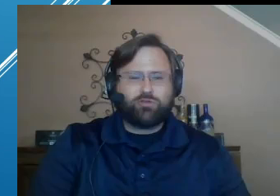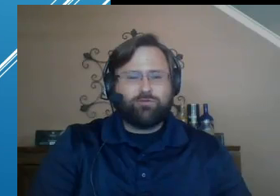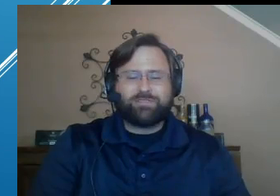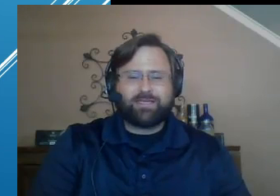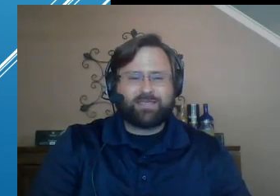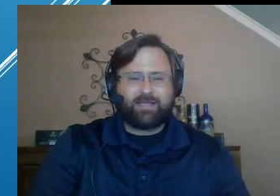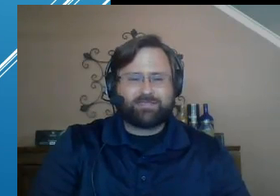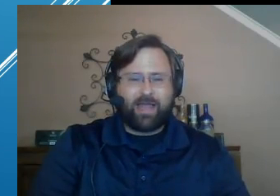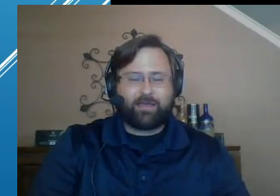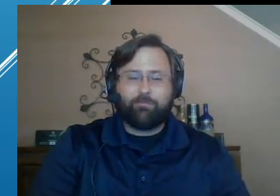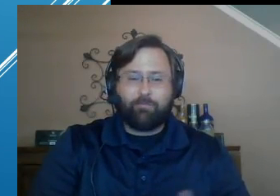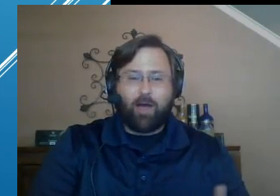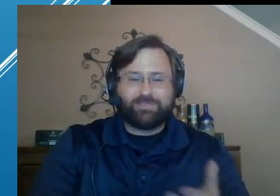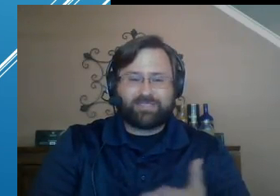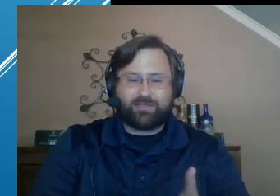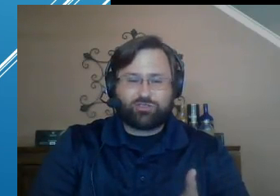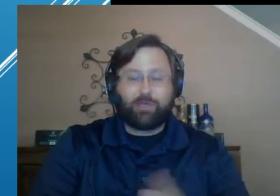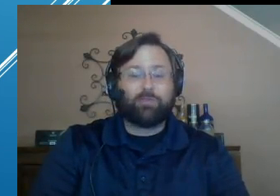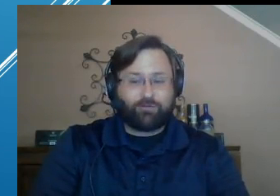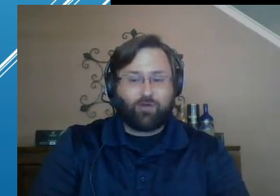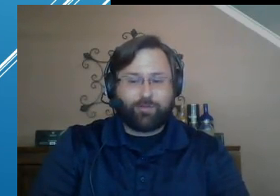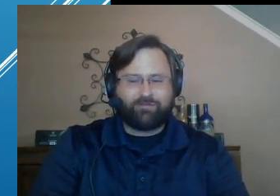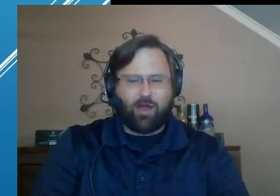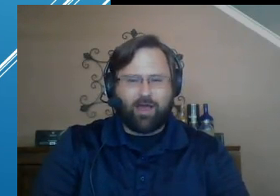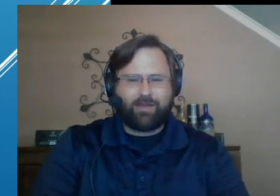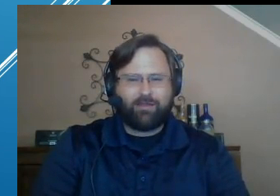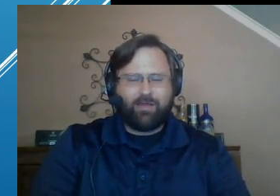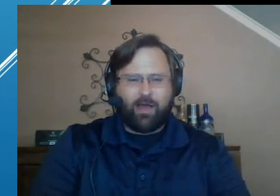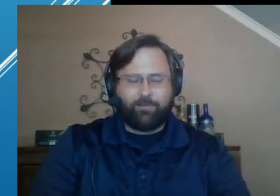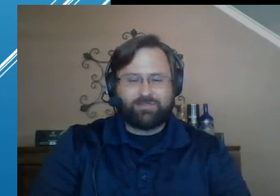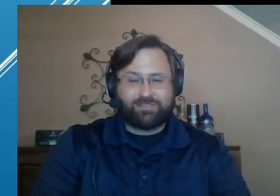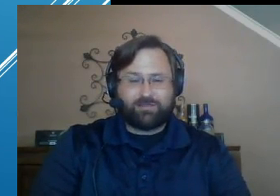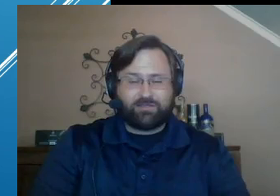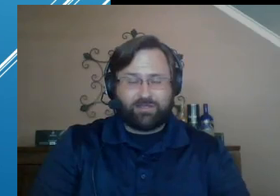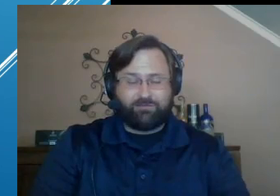so if you see a sentence like Bob see the tree with an affirmative nod if you